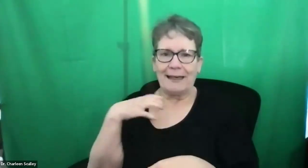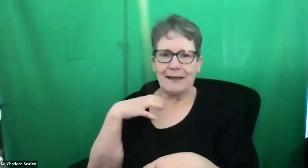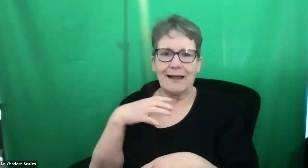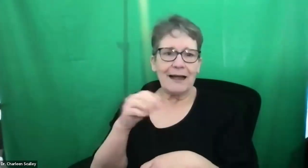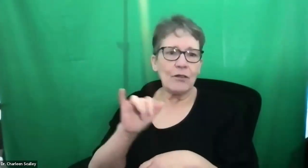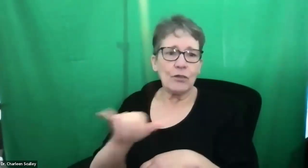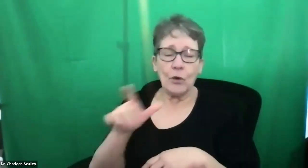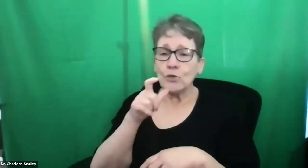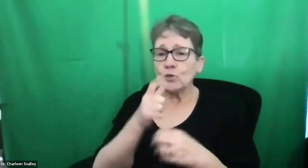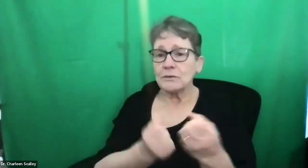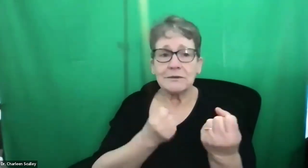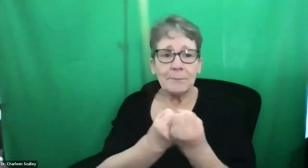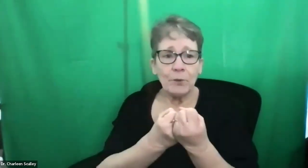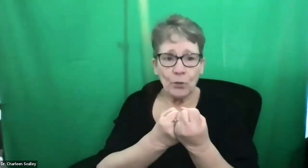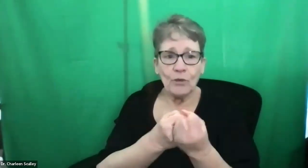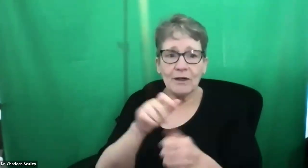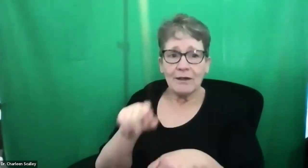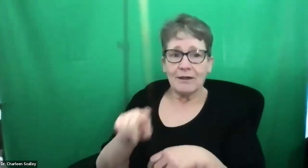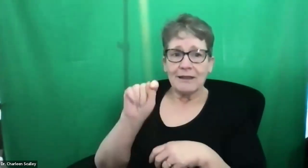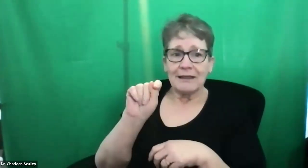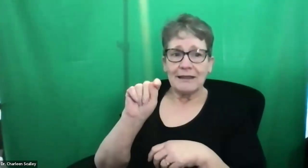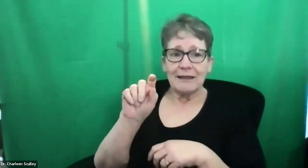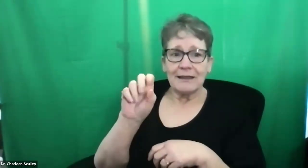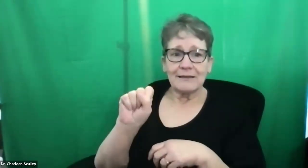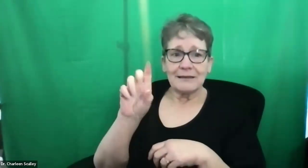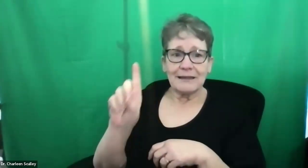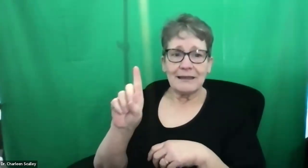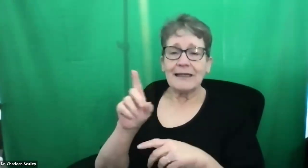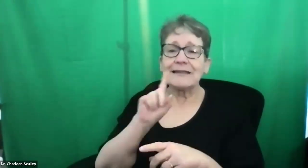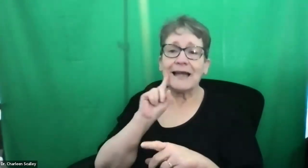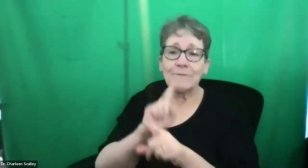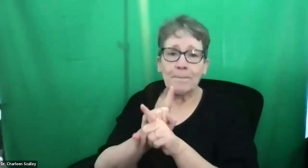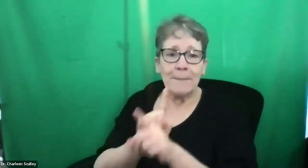on the educational committee and those that support